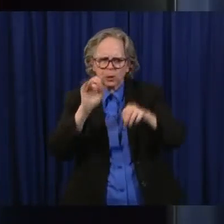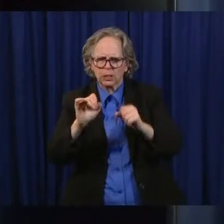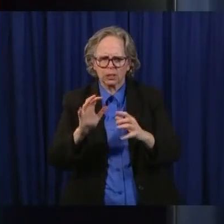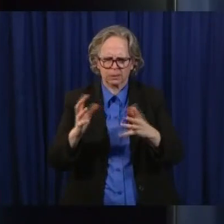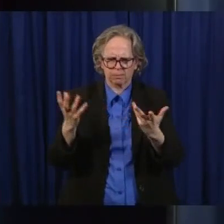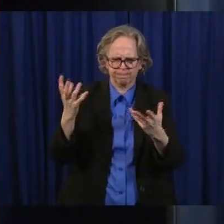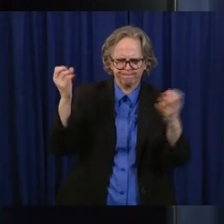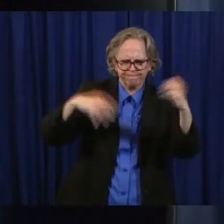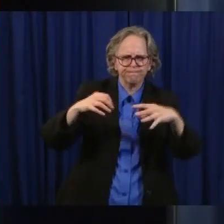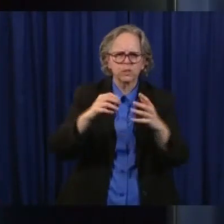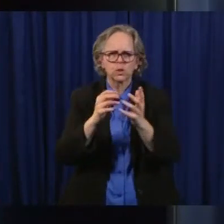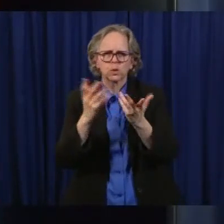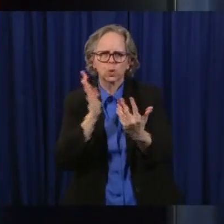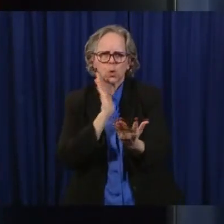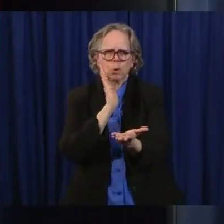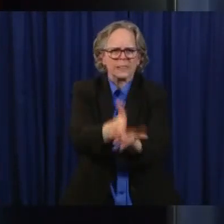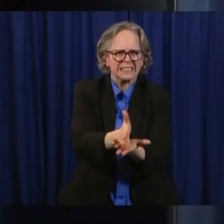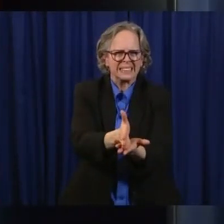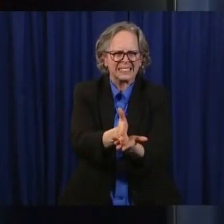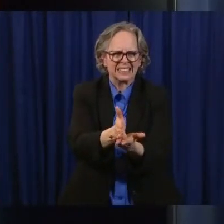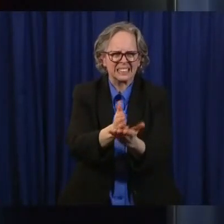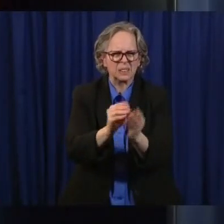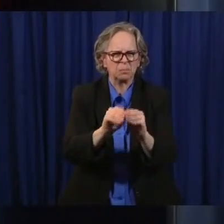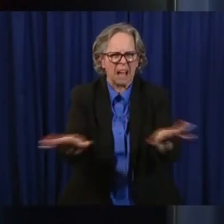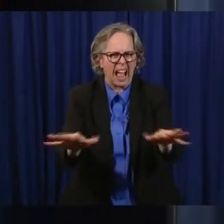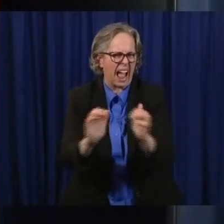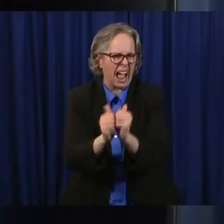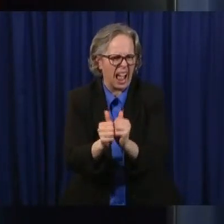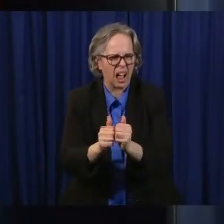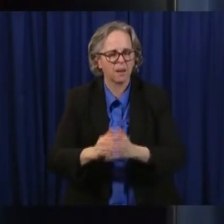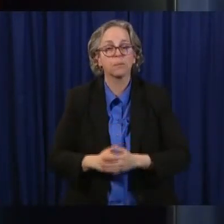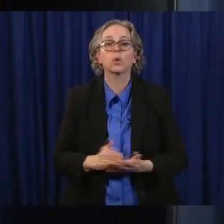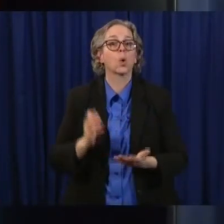IT IS A MATTER OF MULTIPLE PARTIES WORKING TOGETHER IN